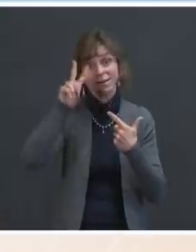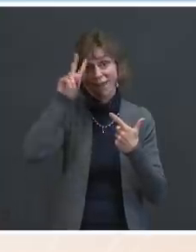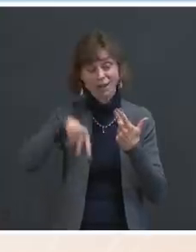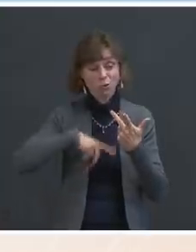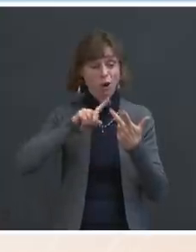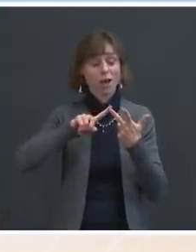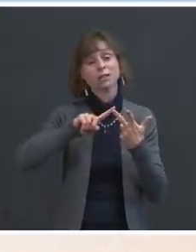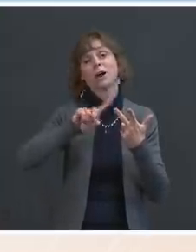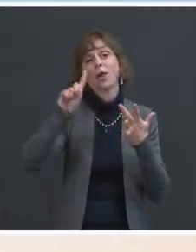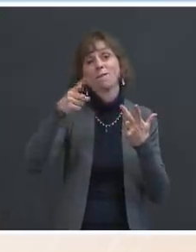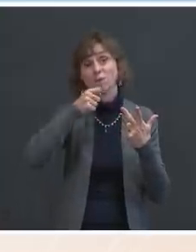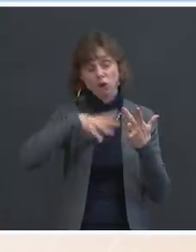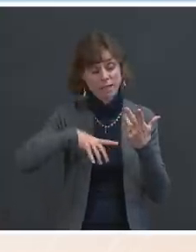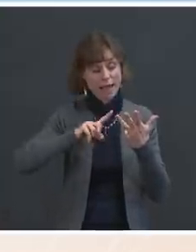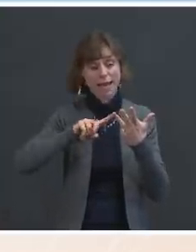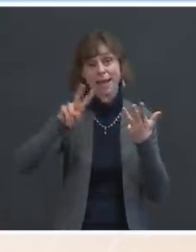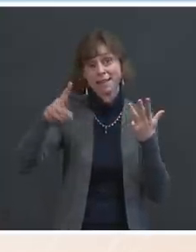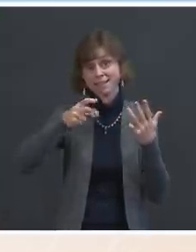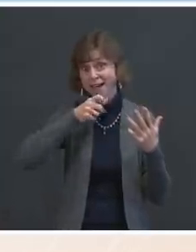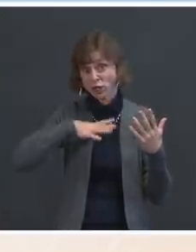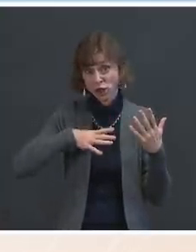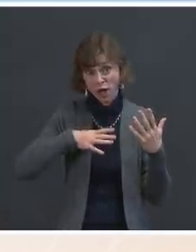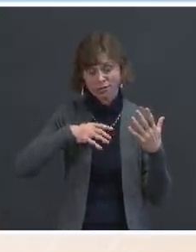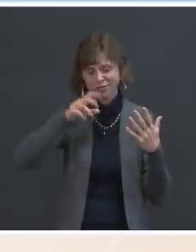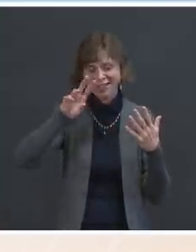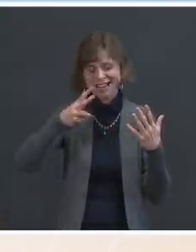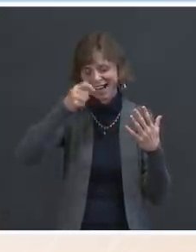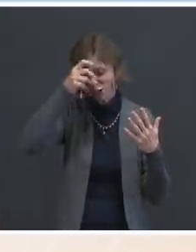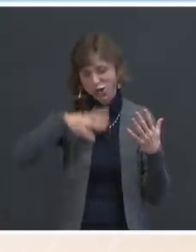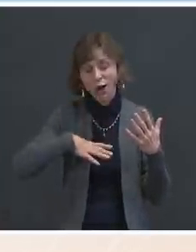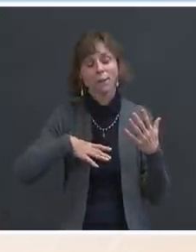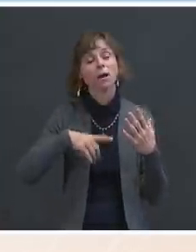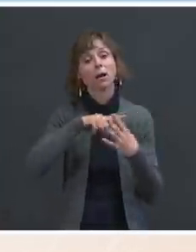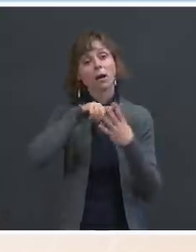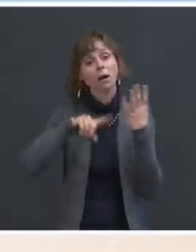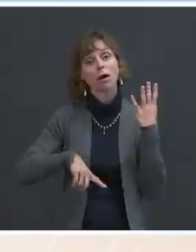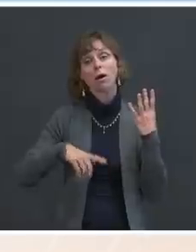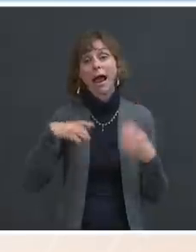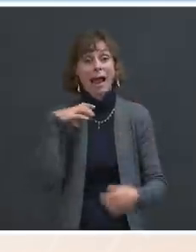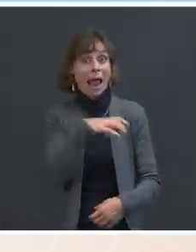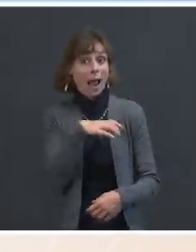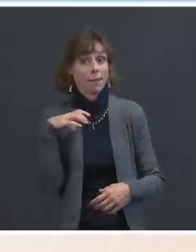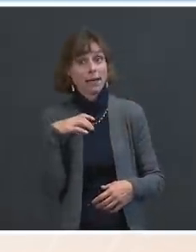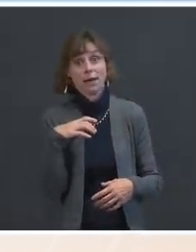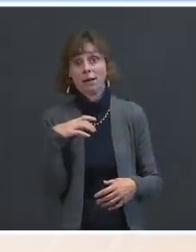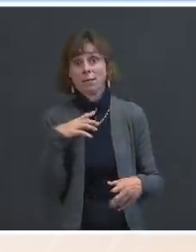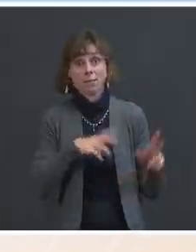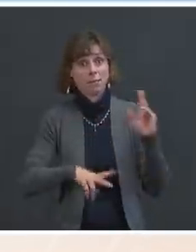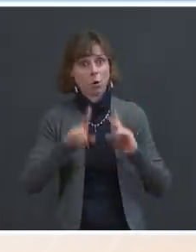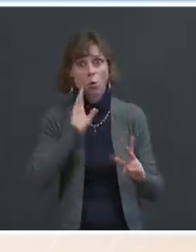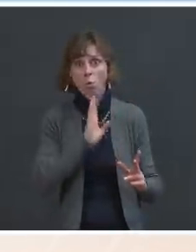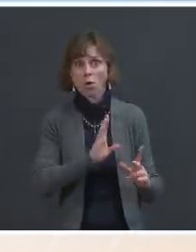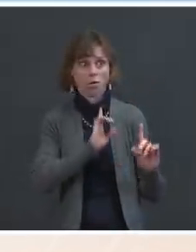a number of members of our Cabinet will be communicating directly with the American people, engaging directly with the American people,